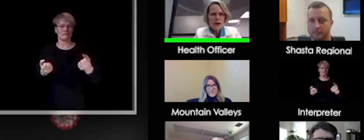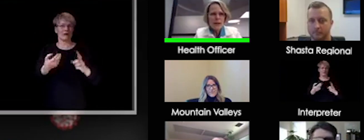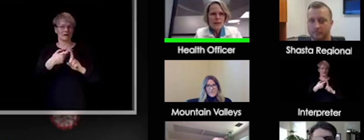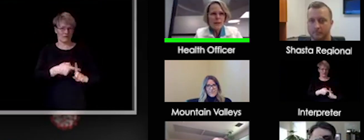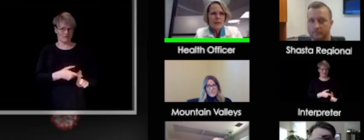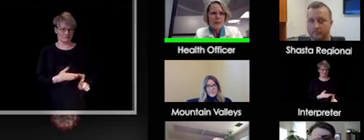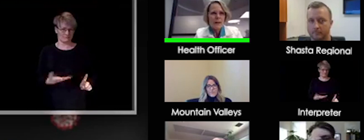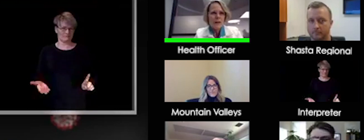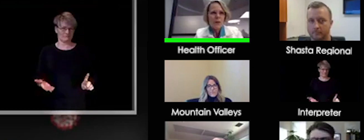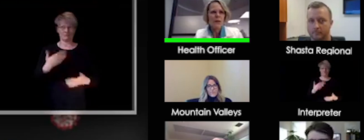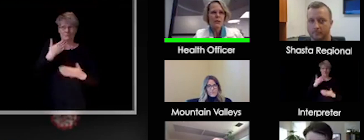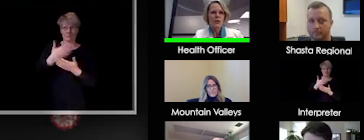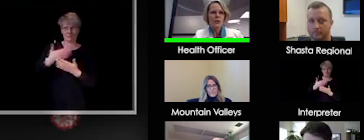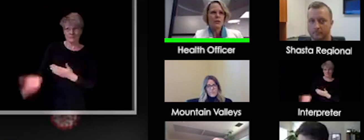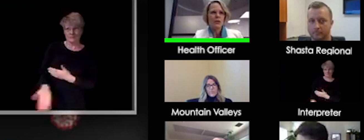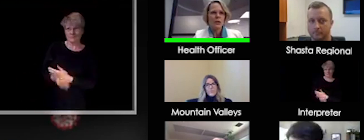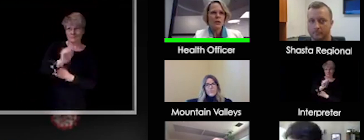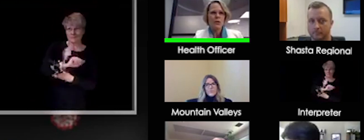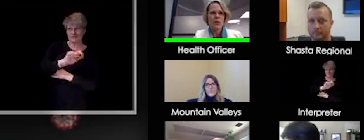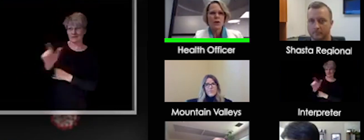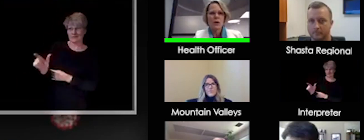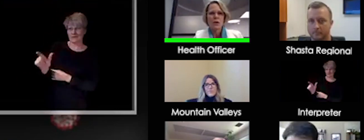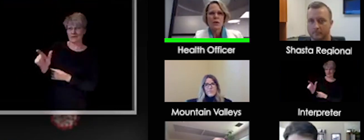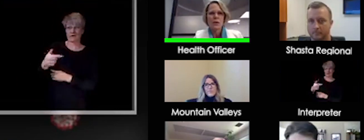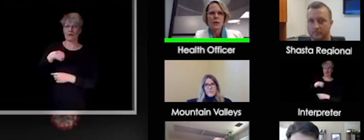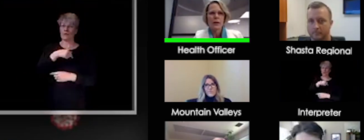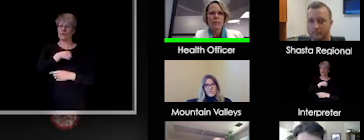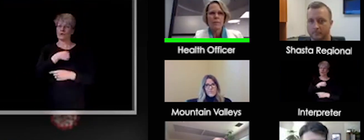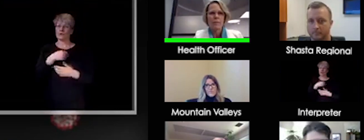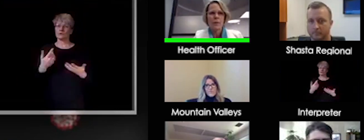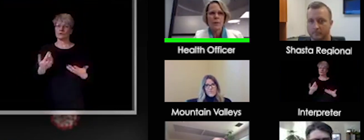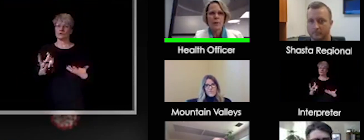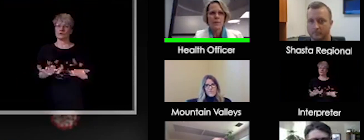Good morning everybody…are we going to show the screen or not quite yet? We’re going